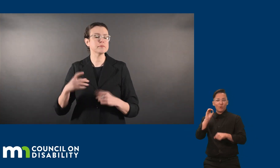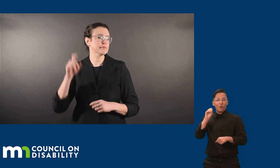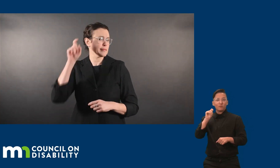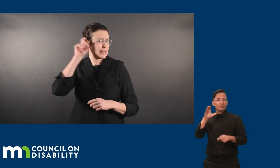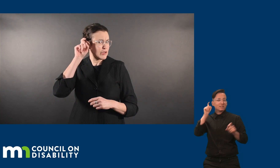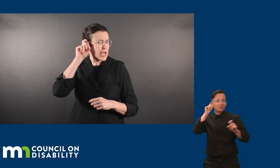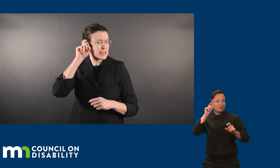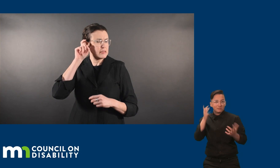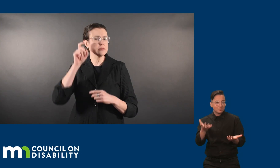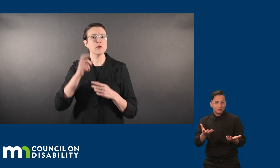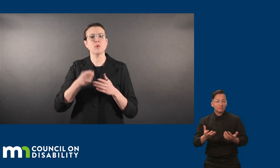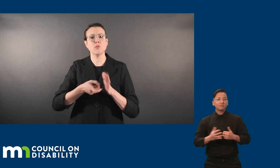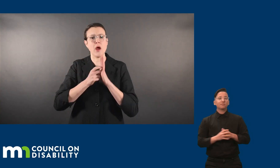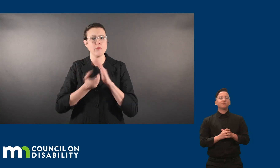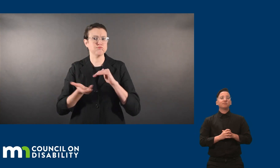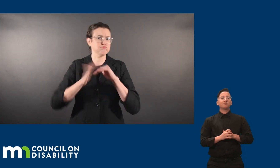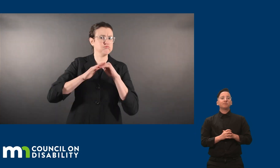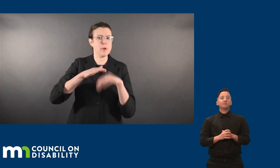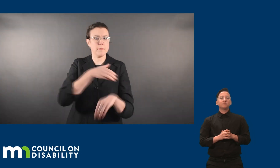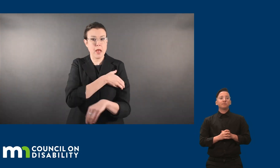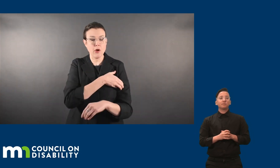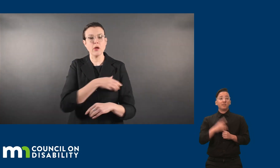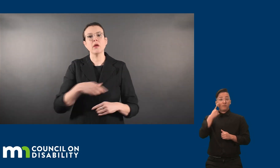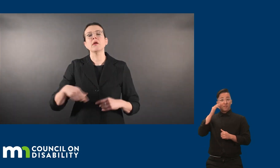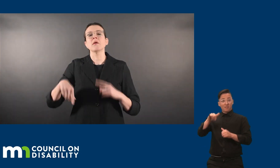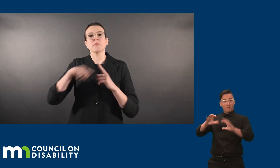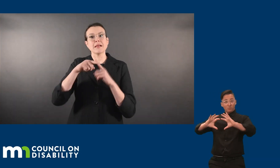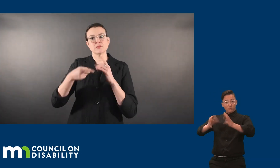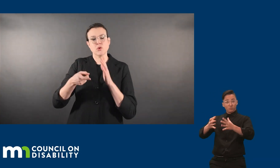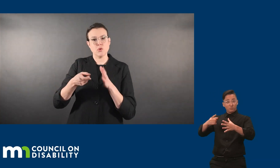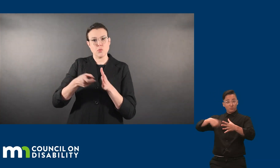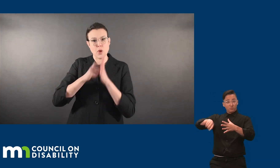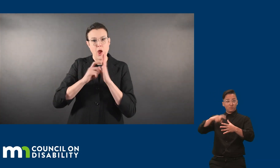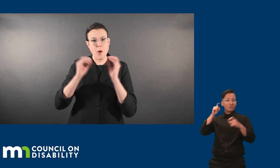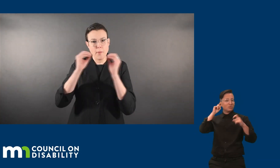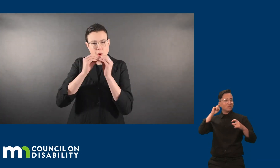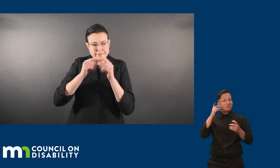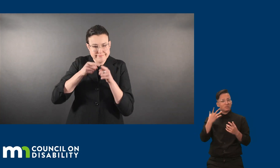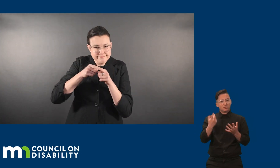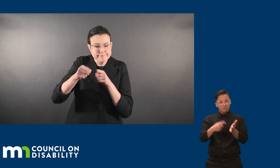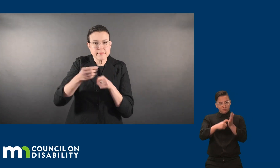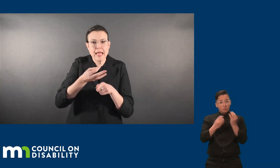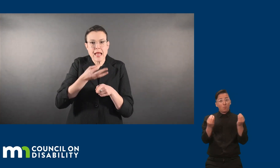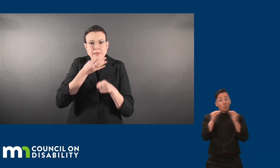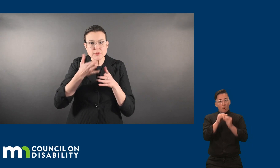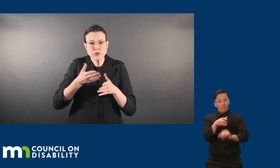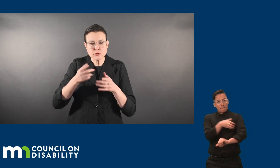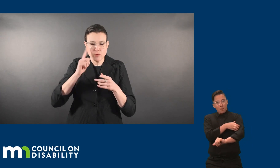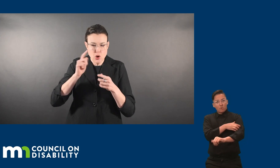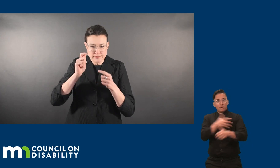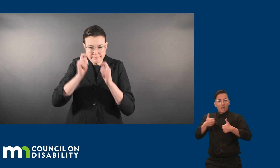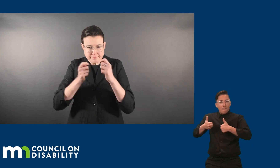For this group, hearing aids require more power, plus they require more specialized expertise